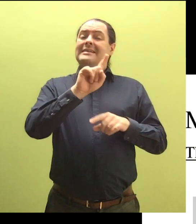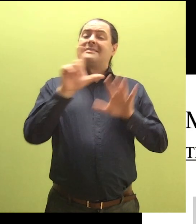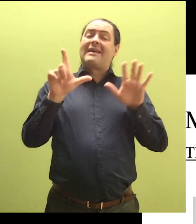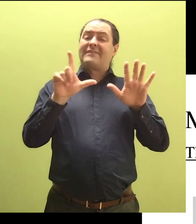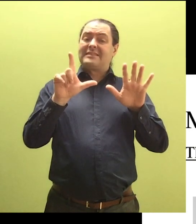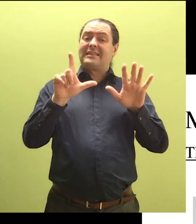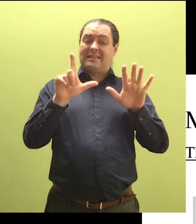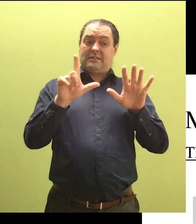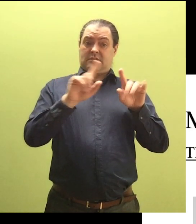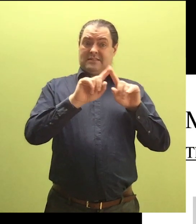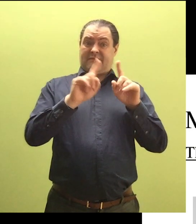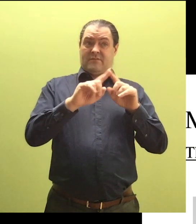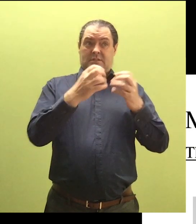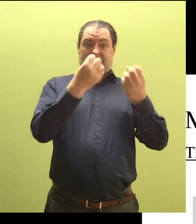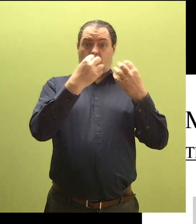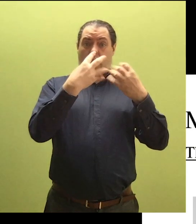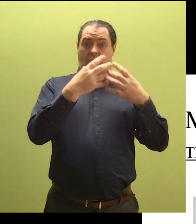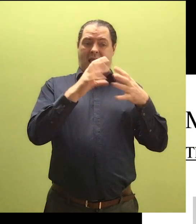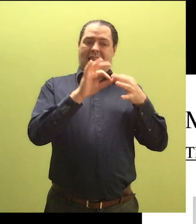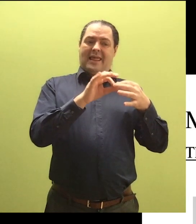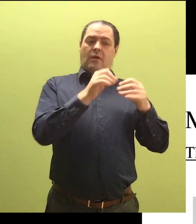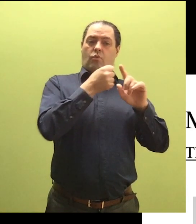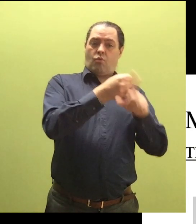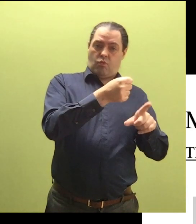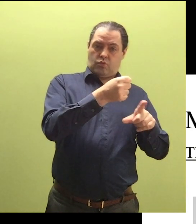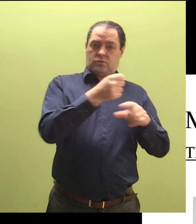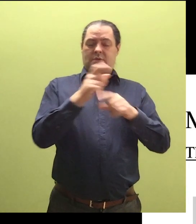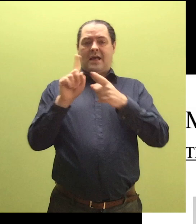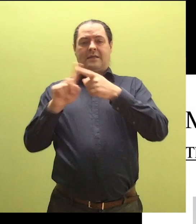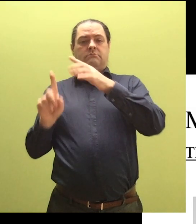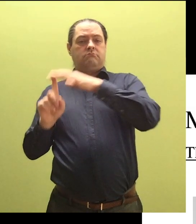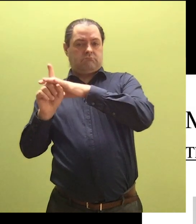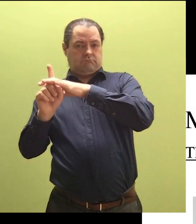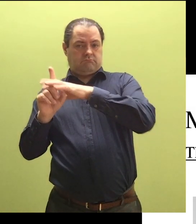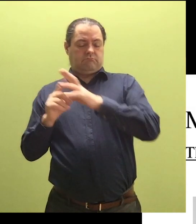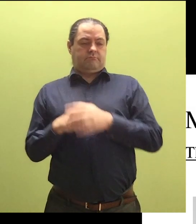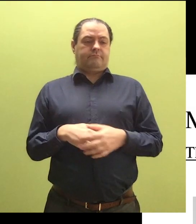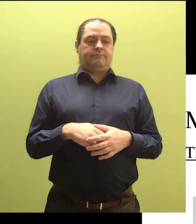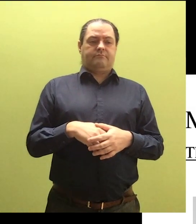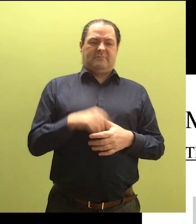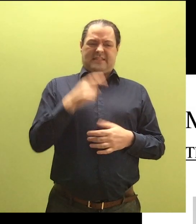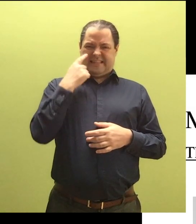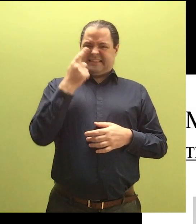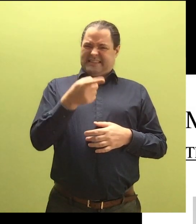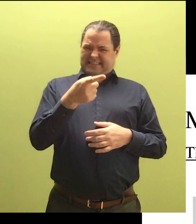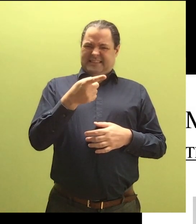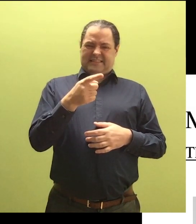to elicit causative clauses and 17 stimuli to elicit their inchoative counterparts. This is an example of a